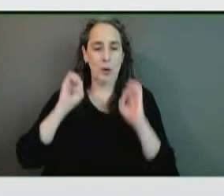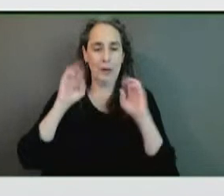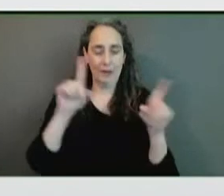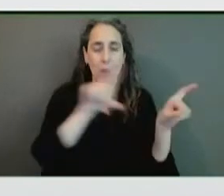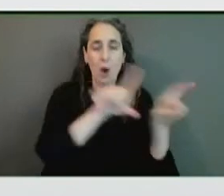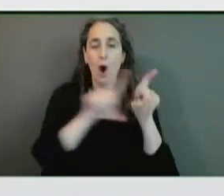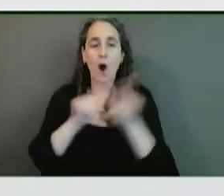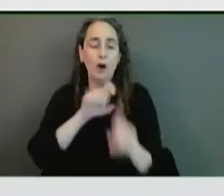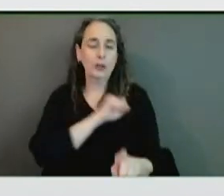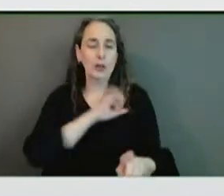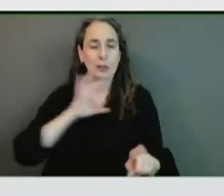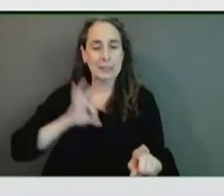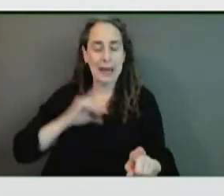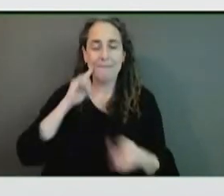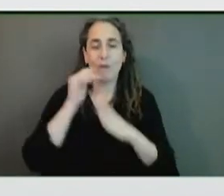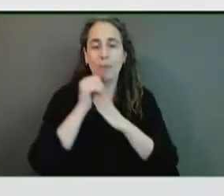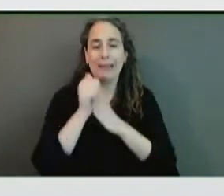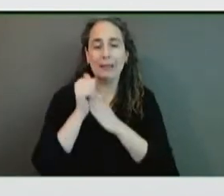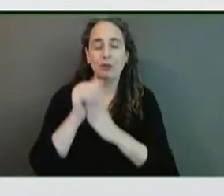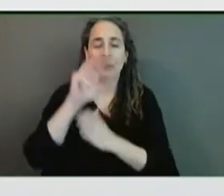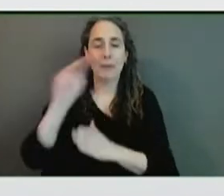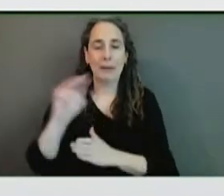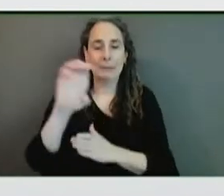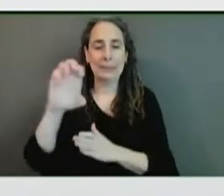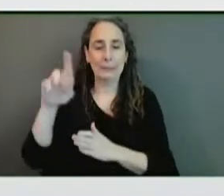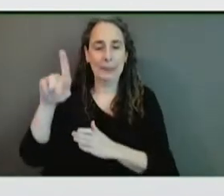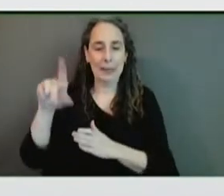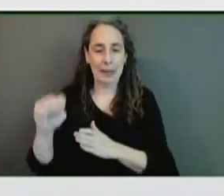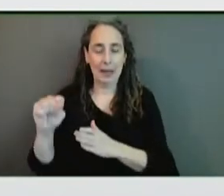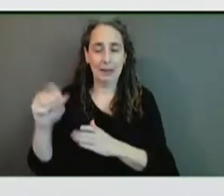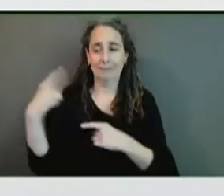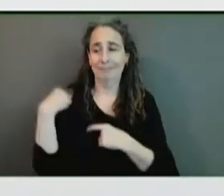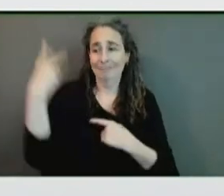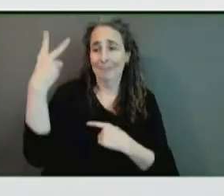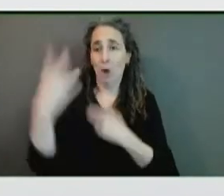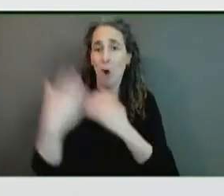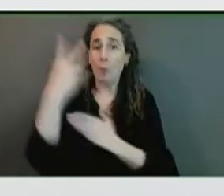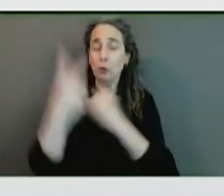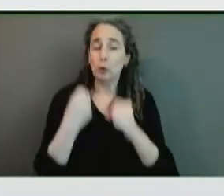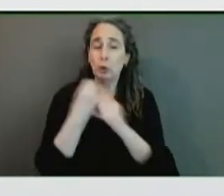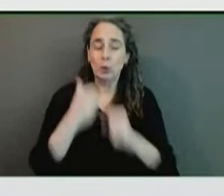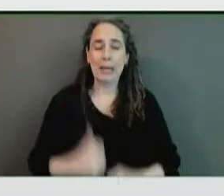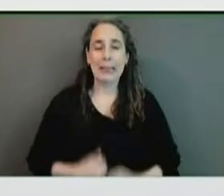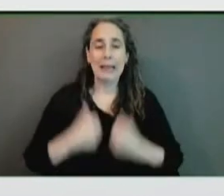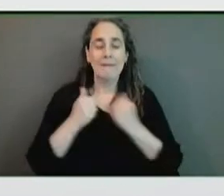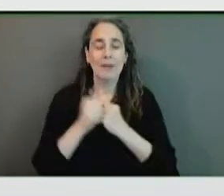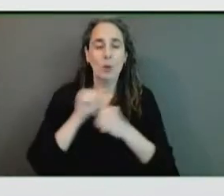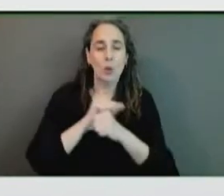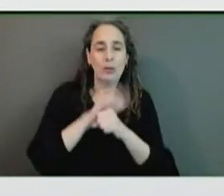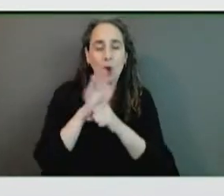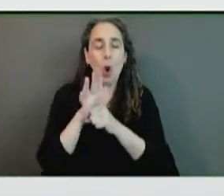our board of education as well as staff. From leadership of Montgomery County Public